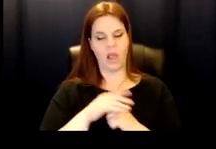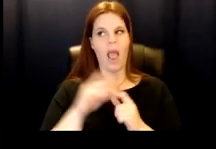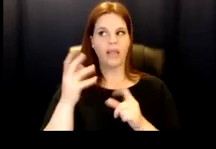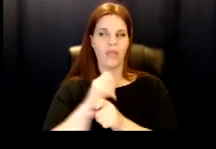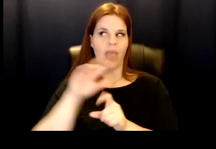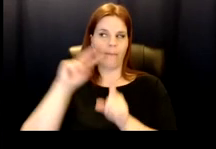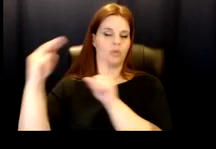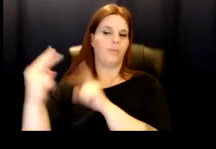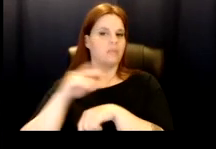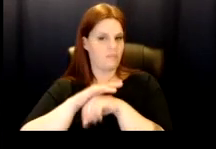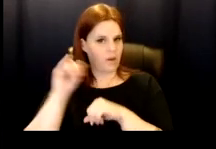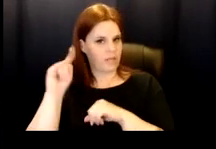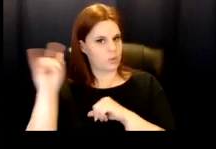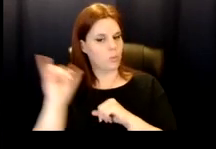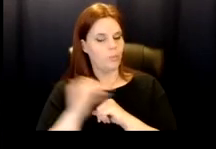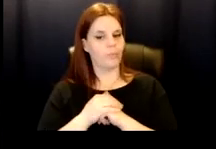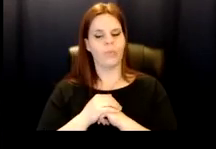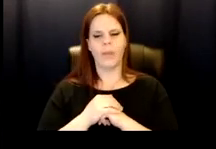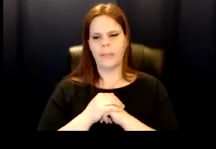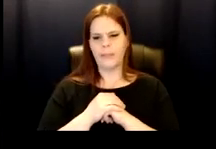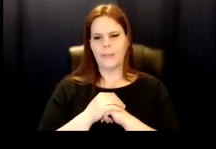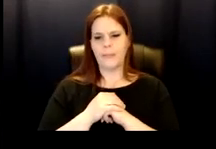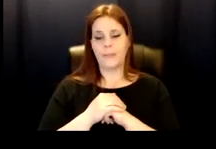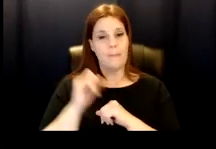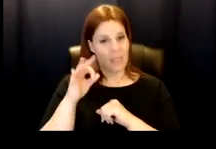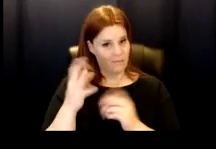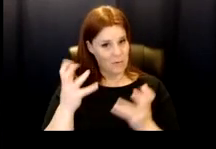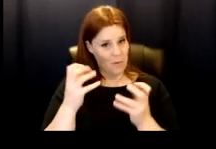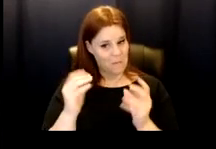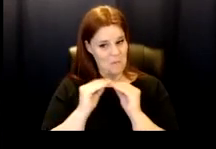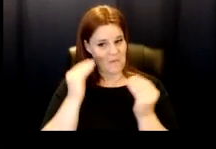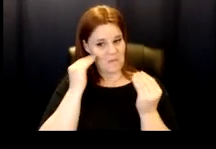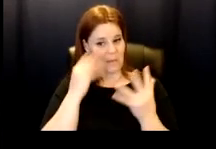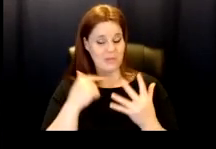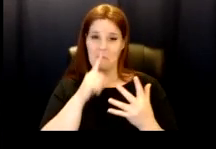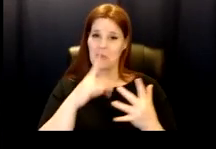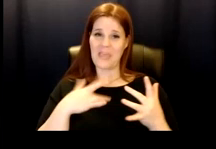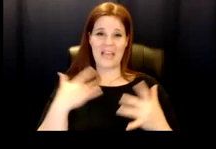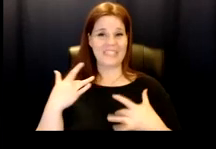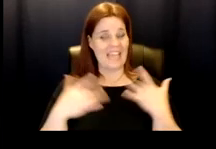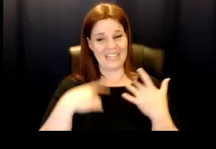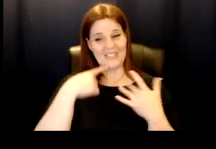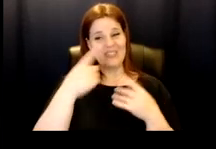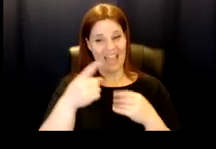it too. If you would like more information I am really excited to tell you that we have